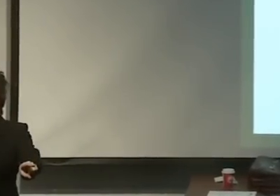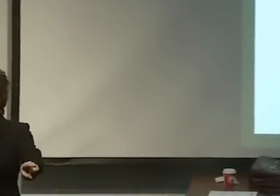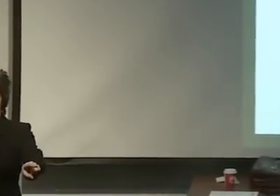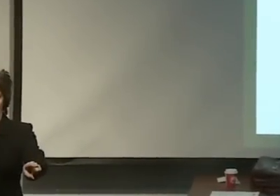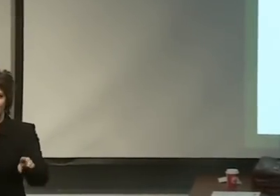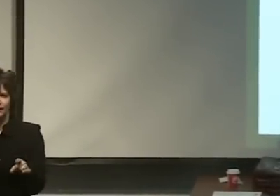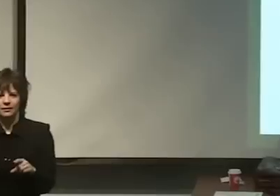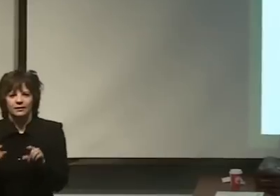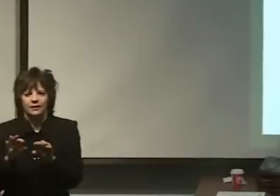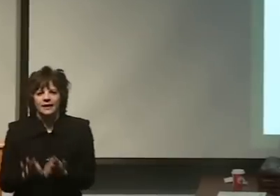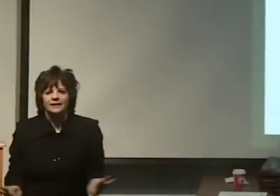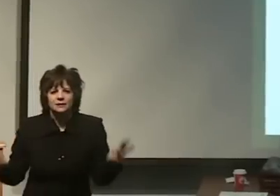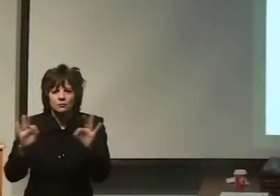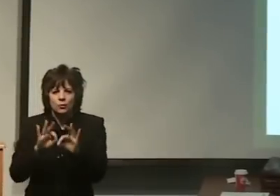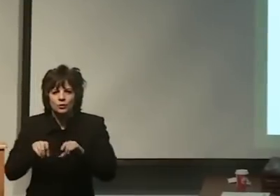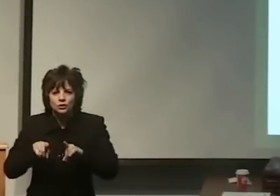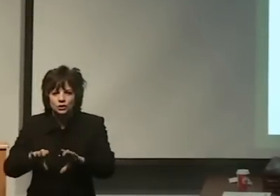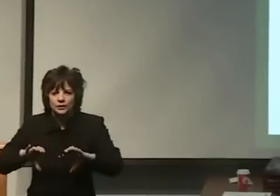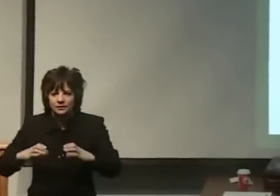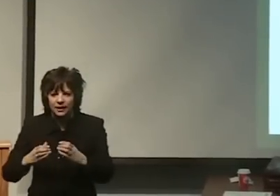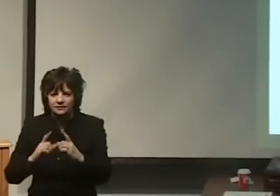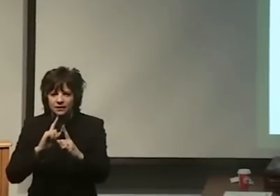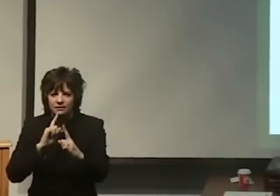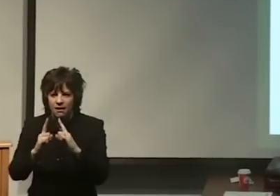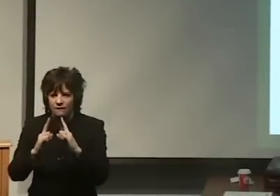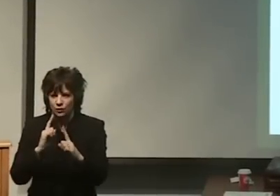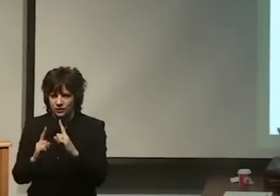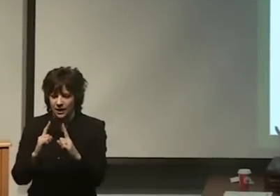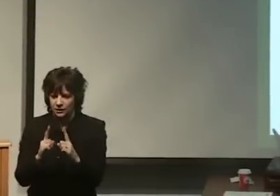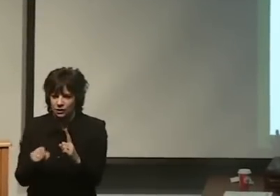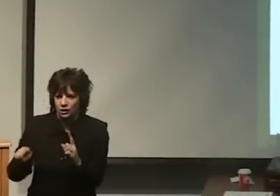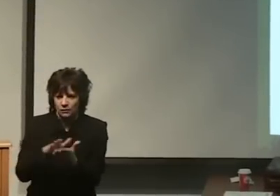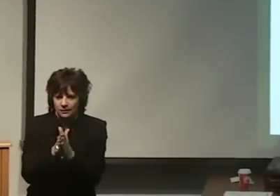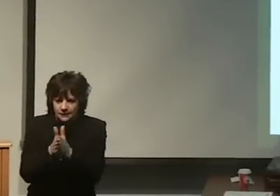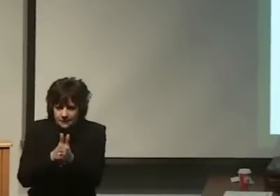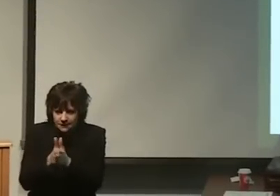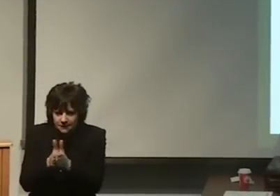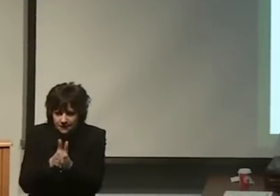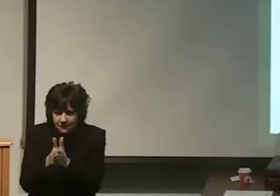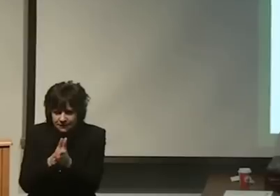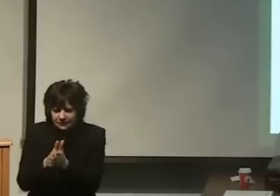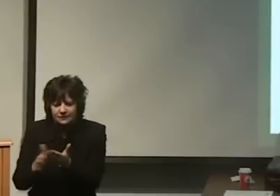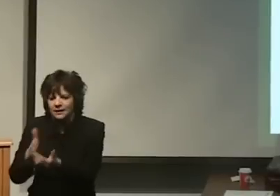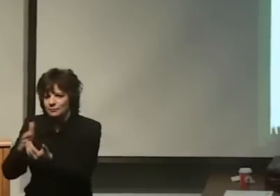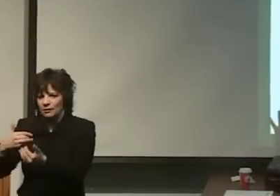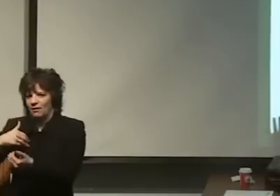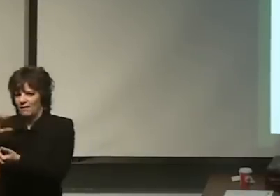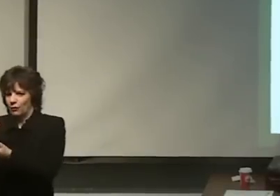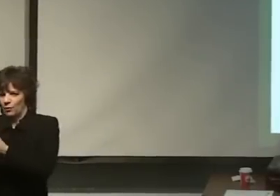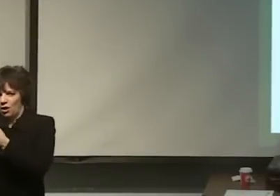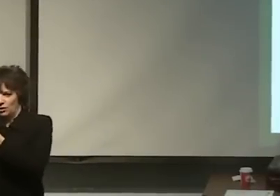that I motive you, and I've got 300 more slides to do, but I'll send you that later.